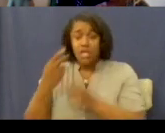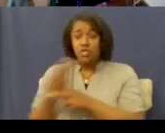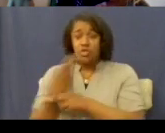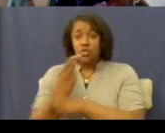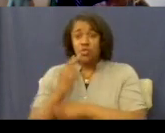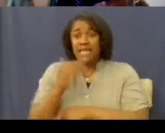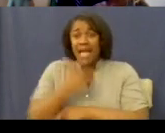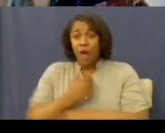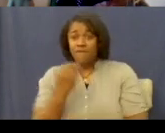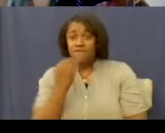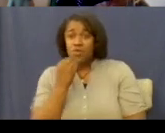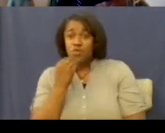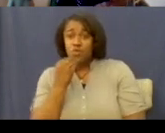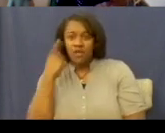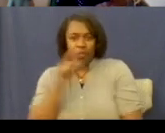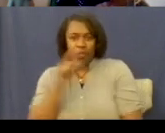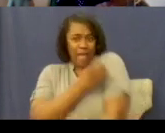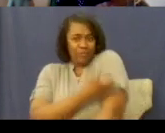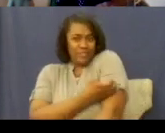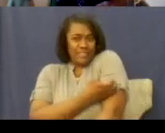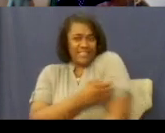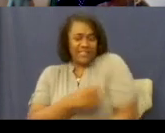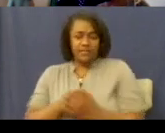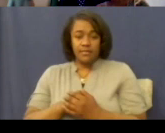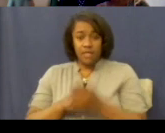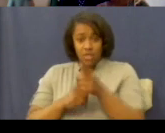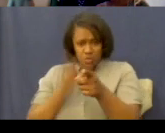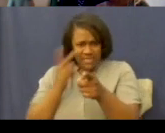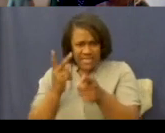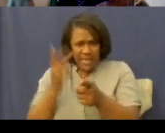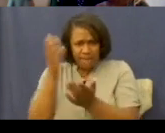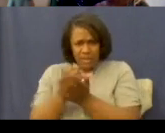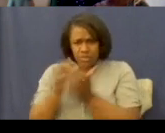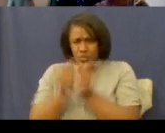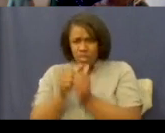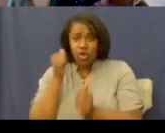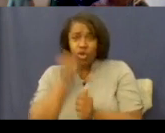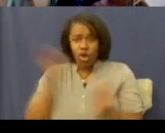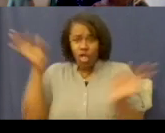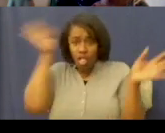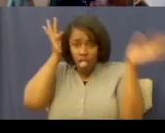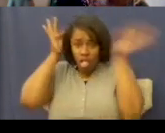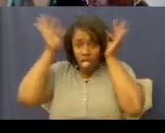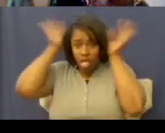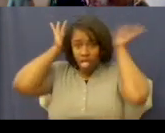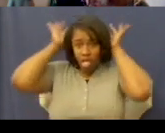There are pictures -- the one with the wires, you see the girl with the wires? Queenie: [affirmative] Does it hurt?